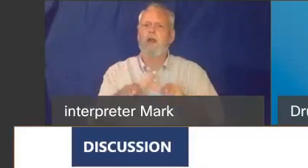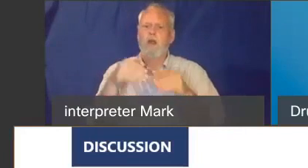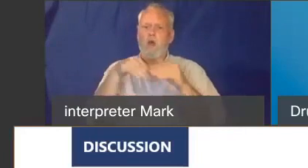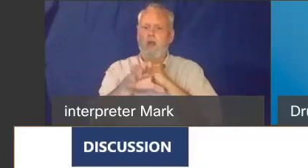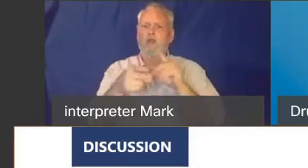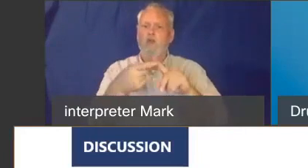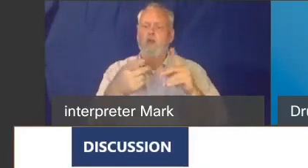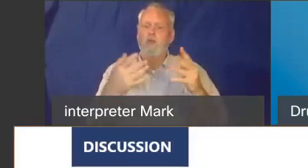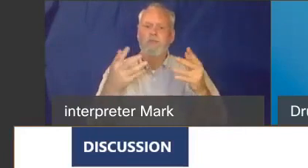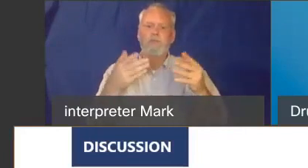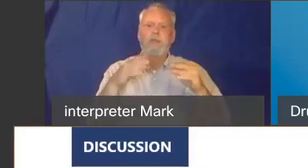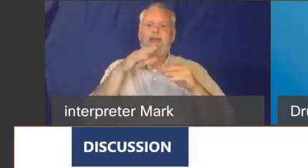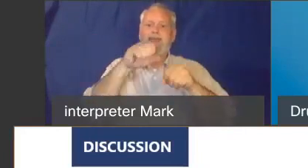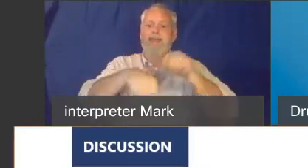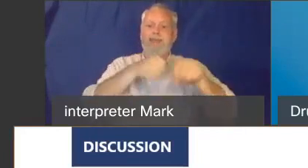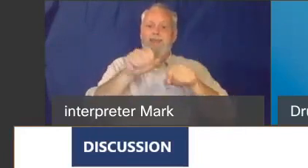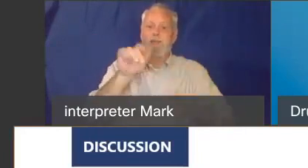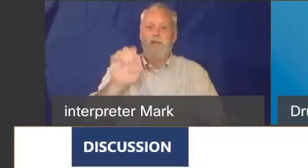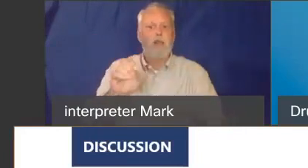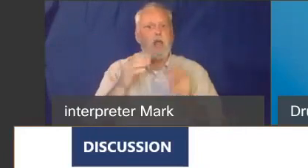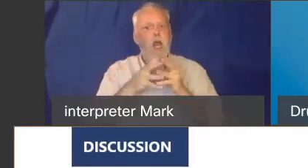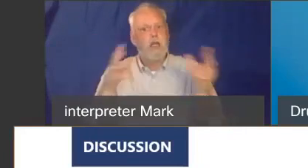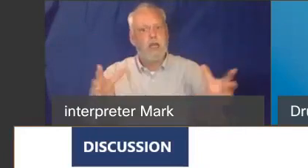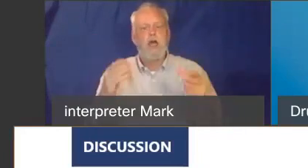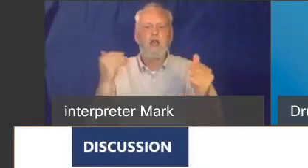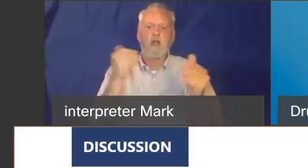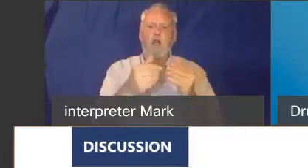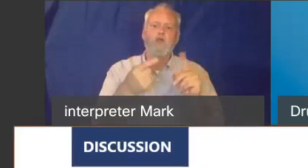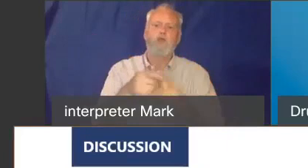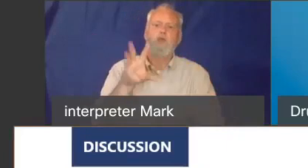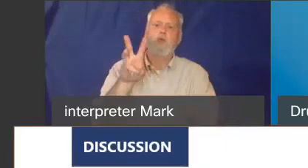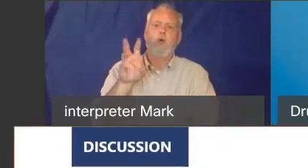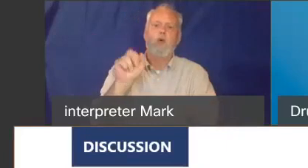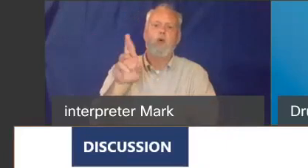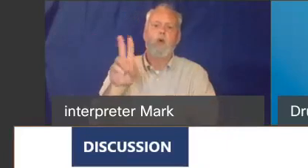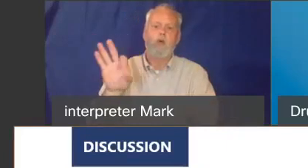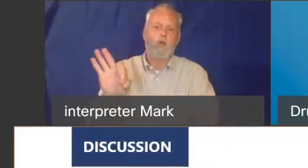The bike lane a lot, uh, down near the work and I was wondering if you were going to do a raised.